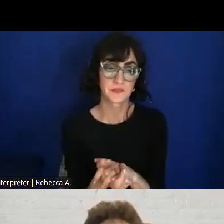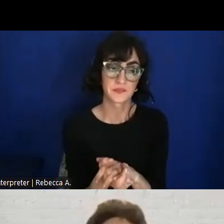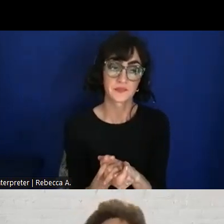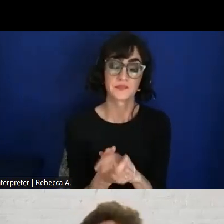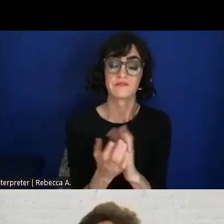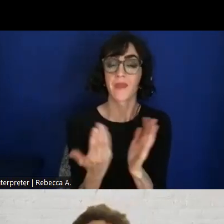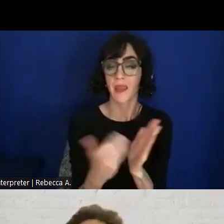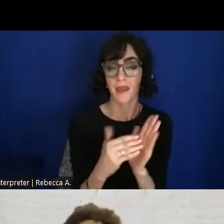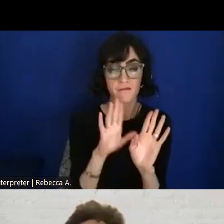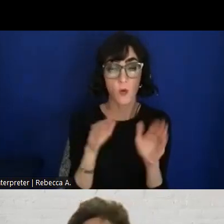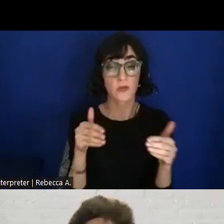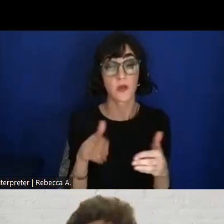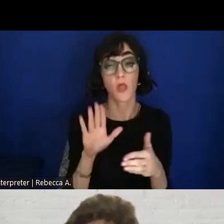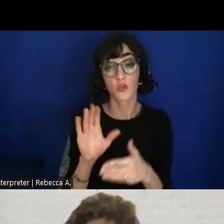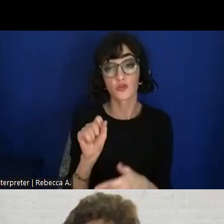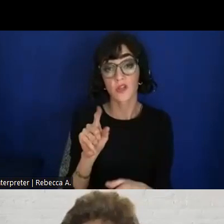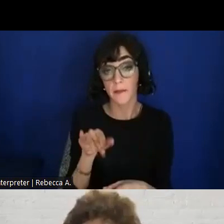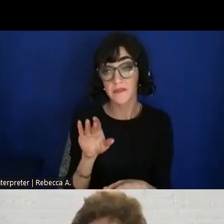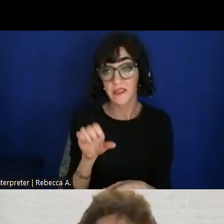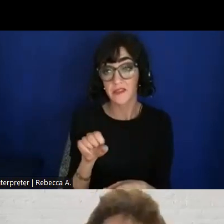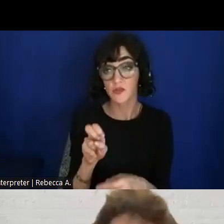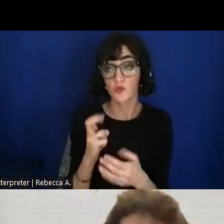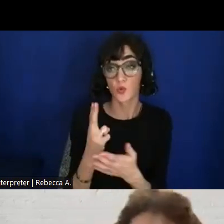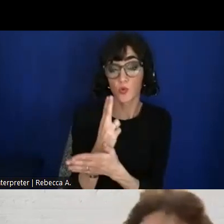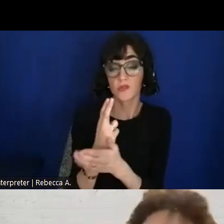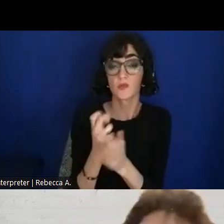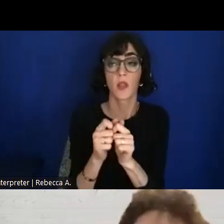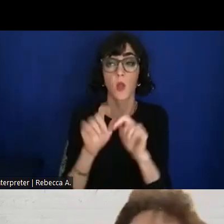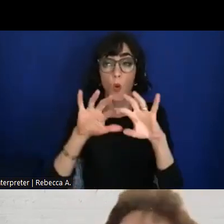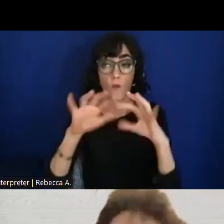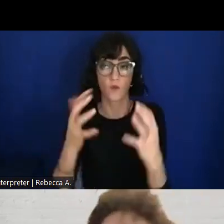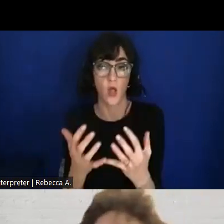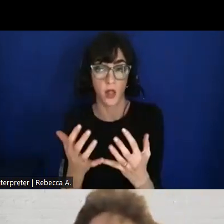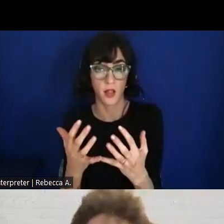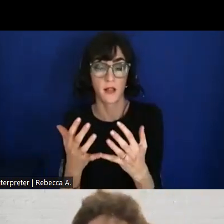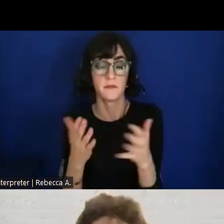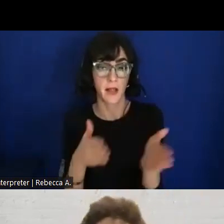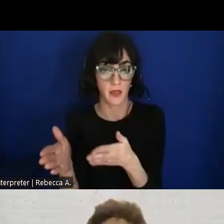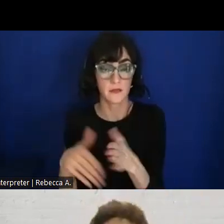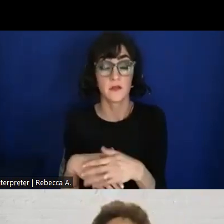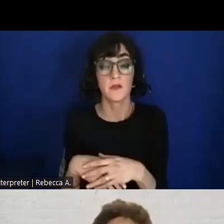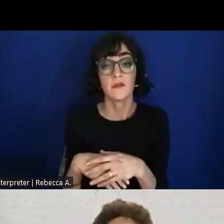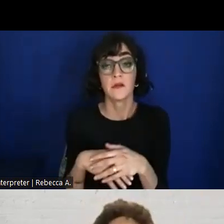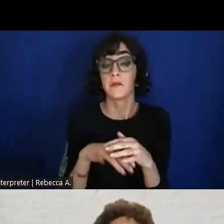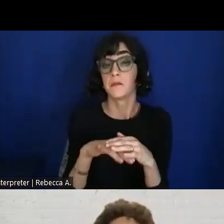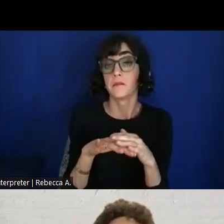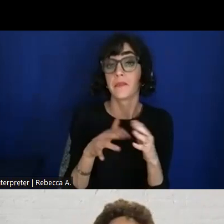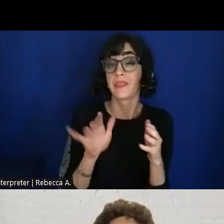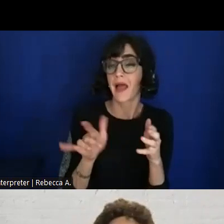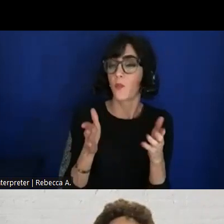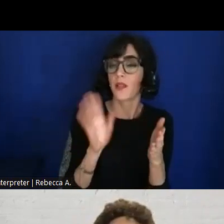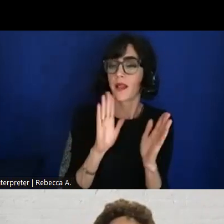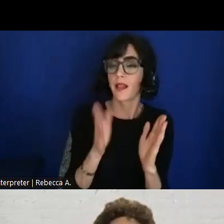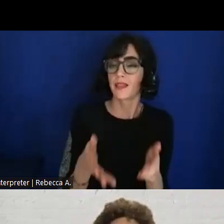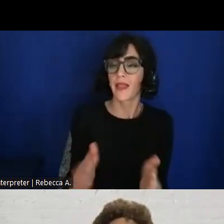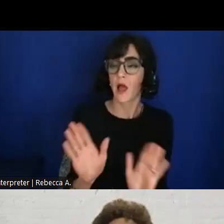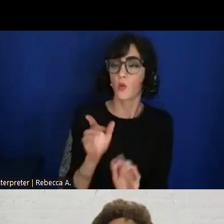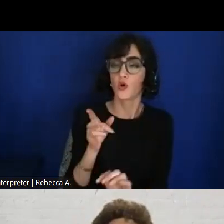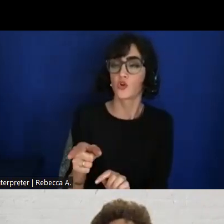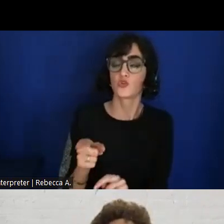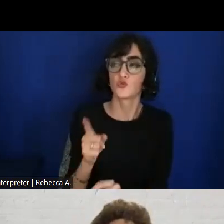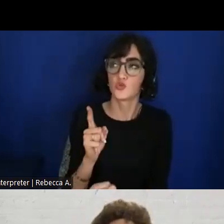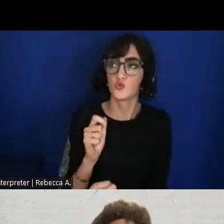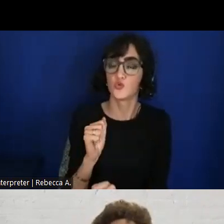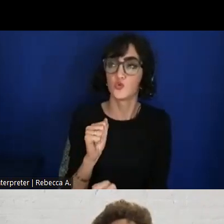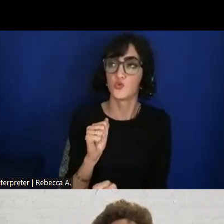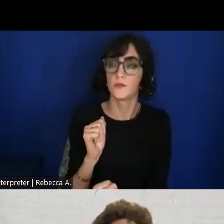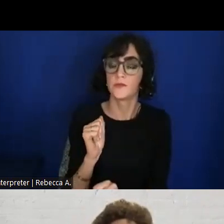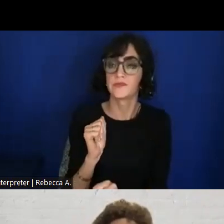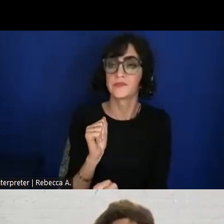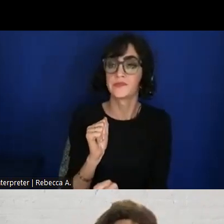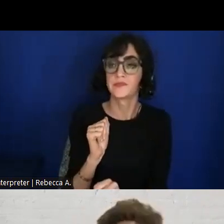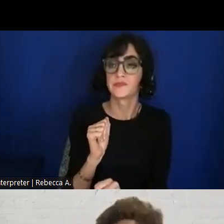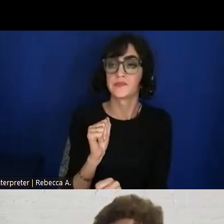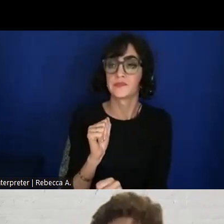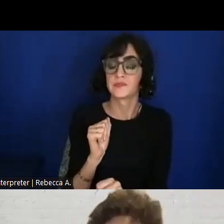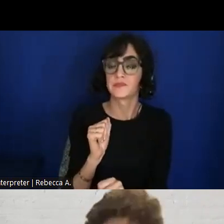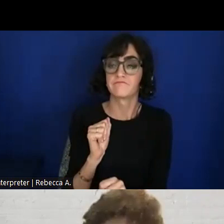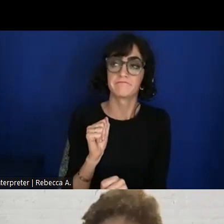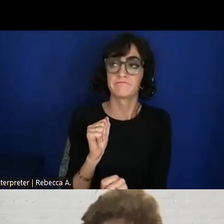use into their overall safety plan because that allows her to not just um safely uh intake